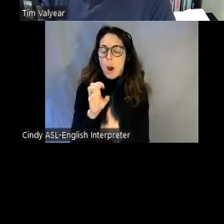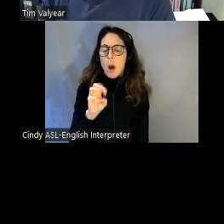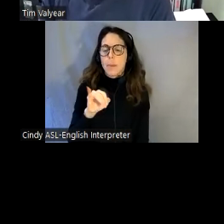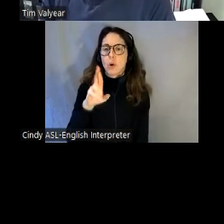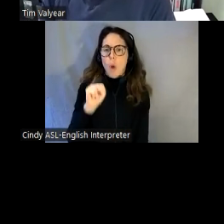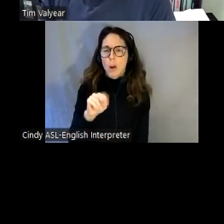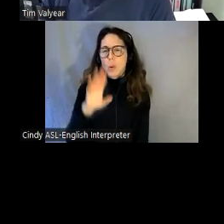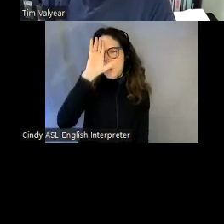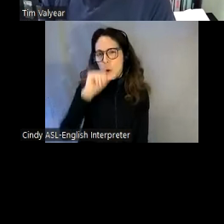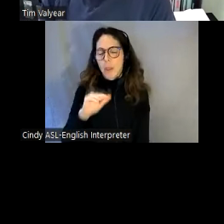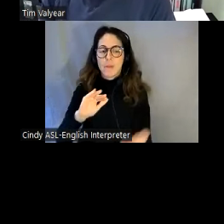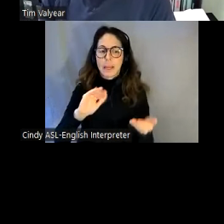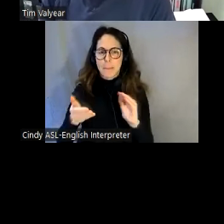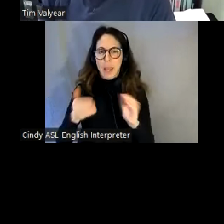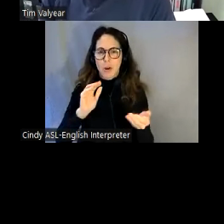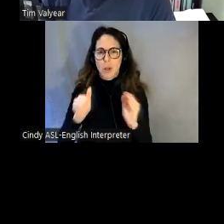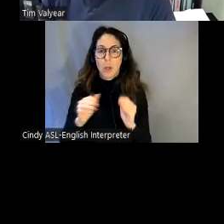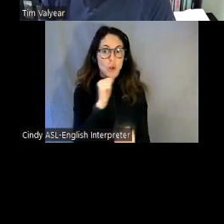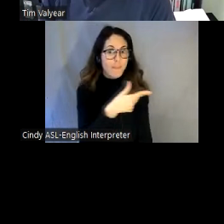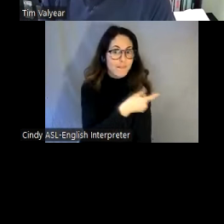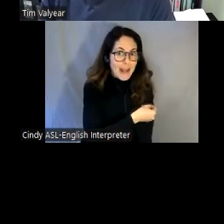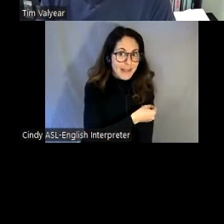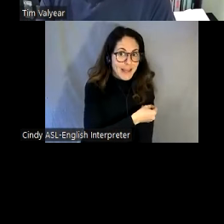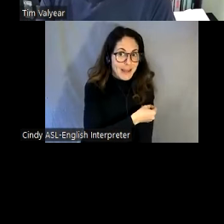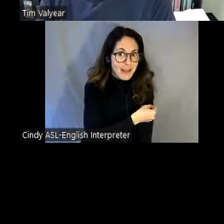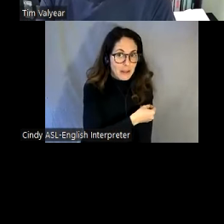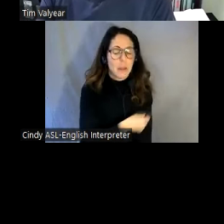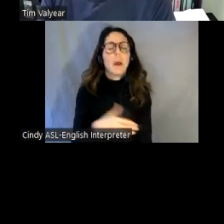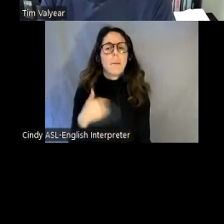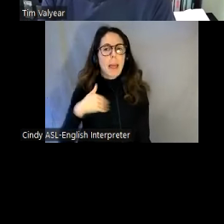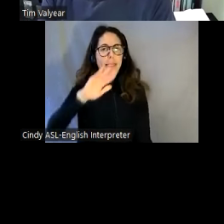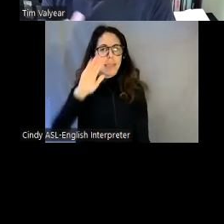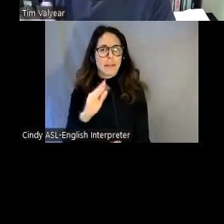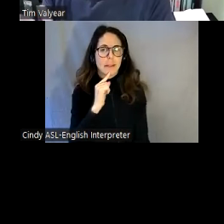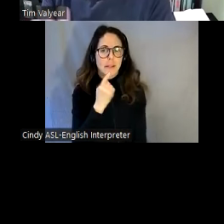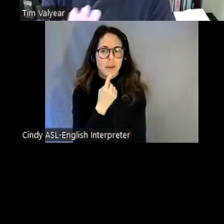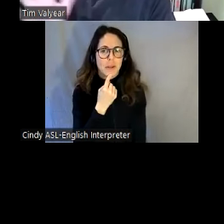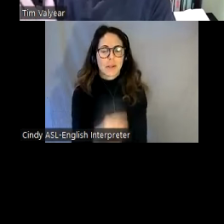Omicron. But we do know that the illness that people get